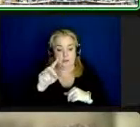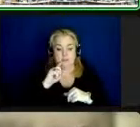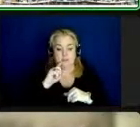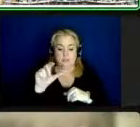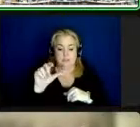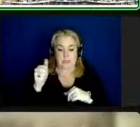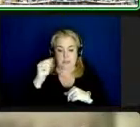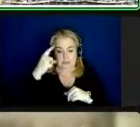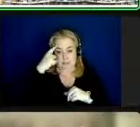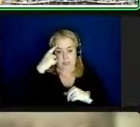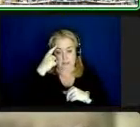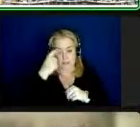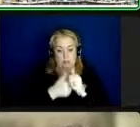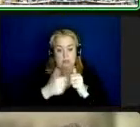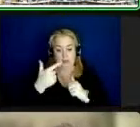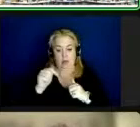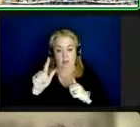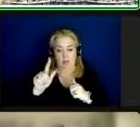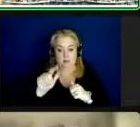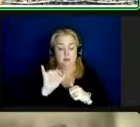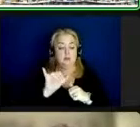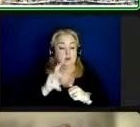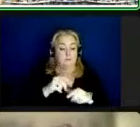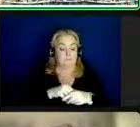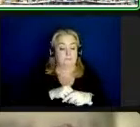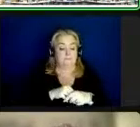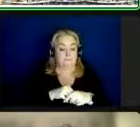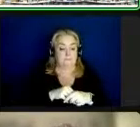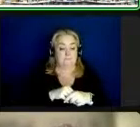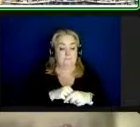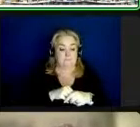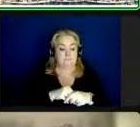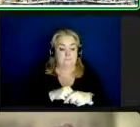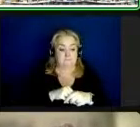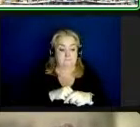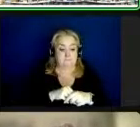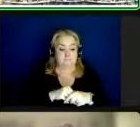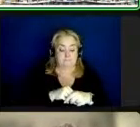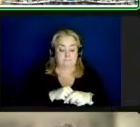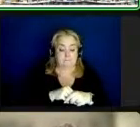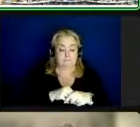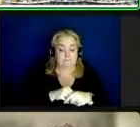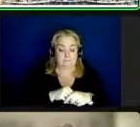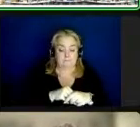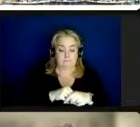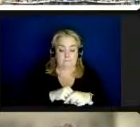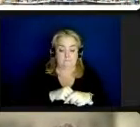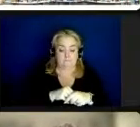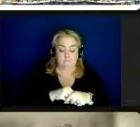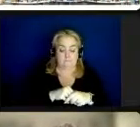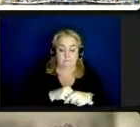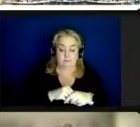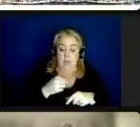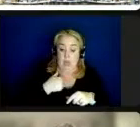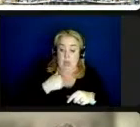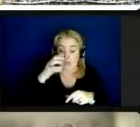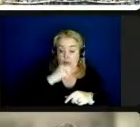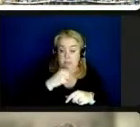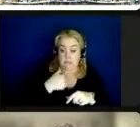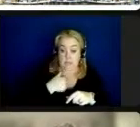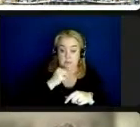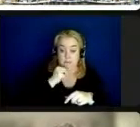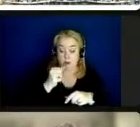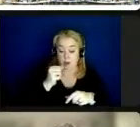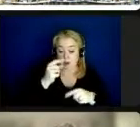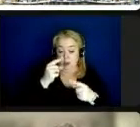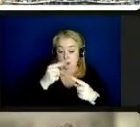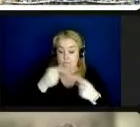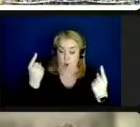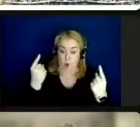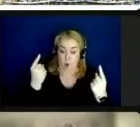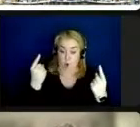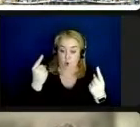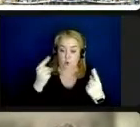OK.